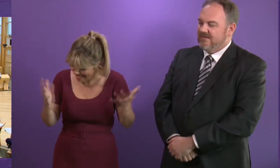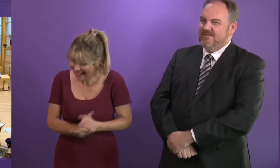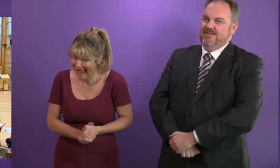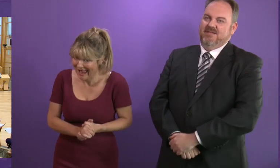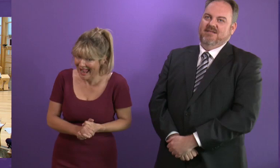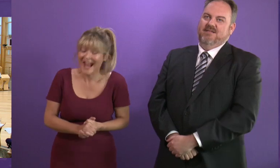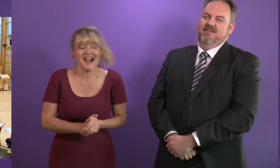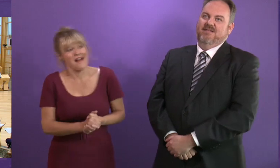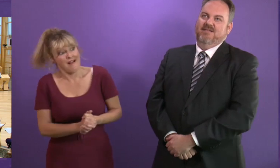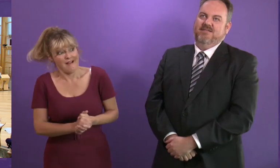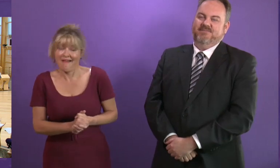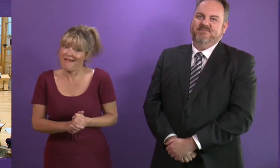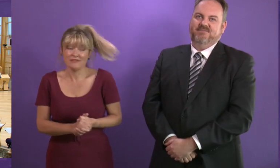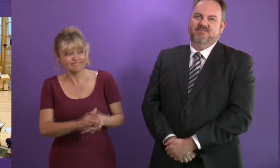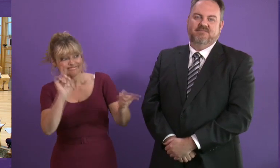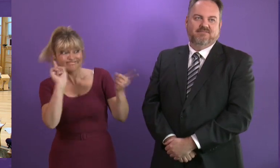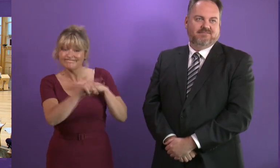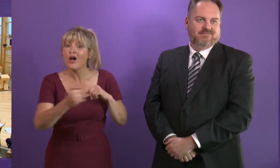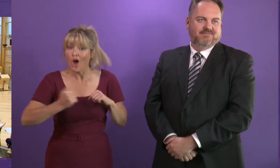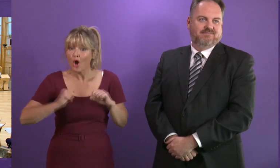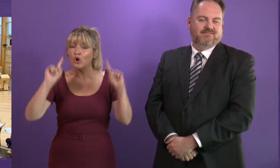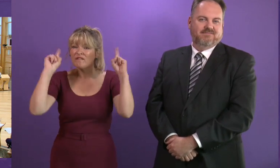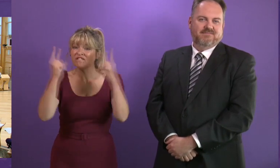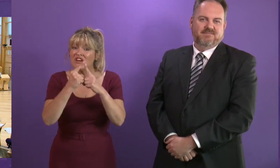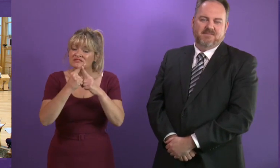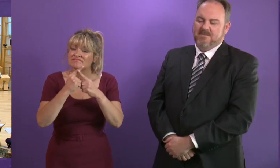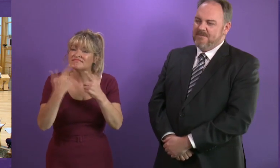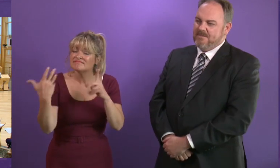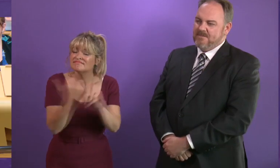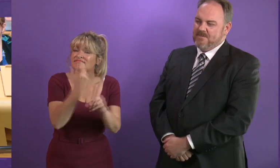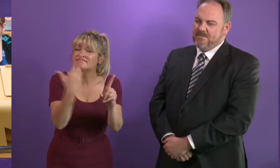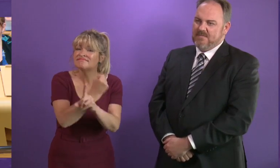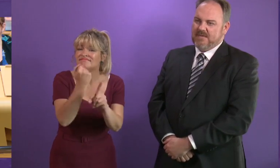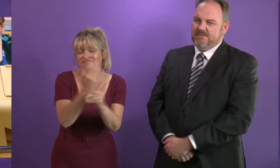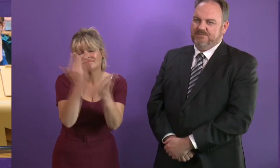Our universities are performing extremely well, and that is down to the experts who